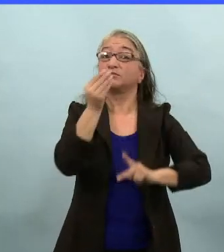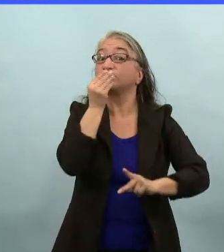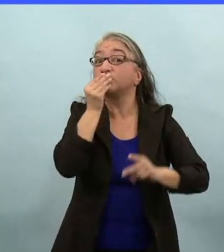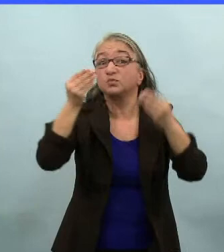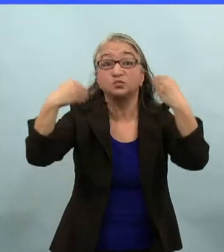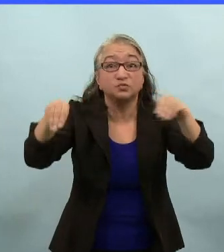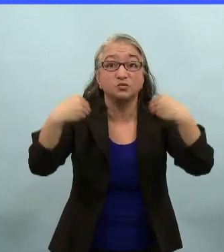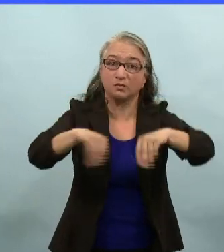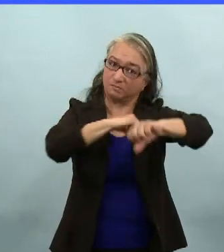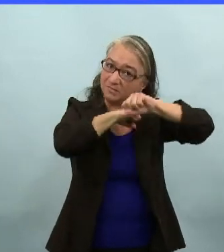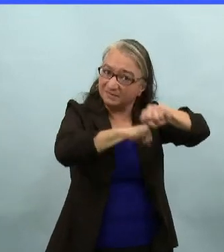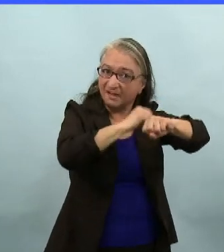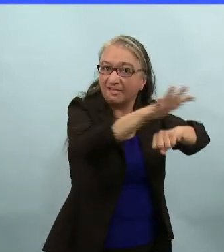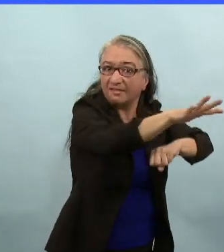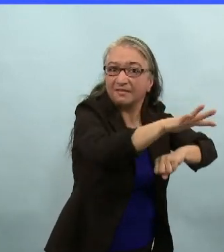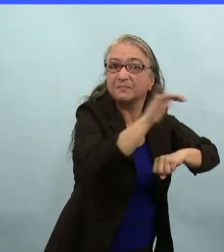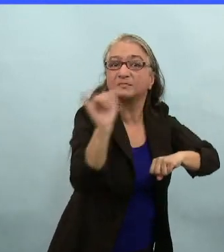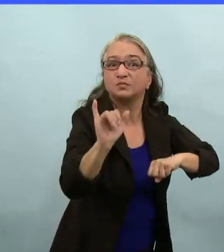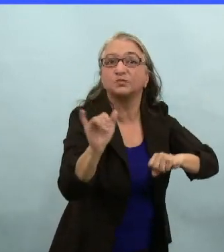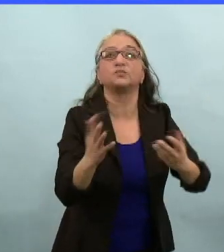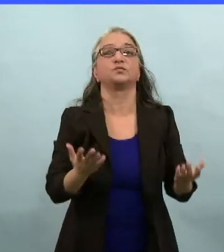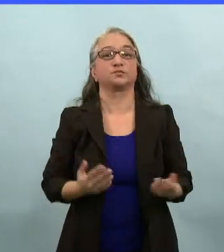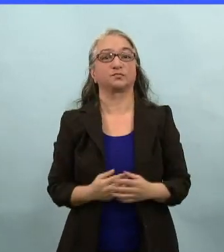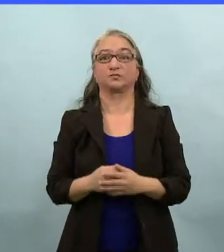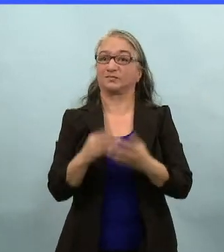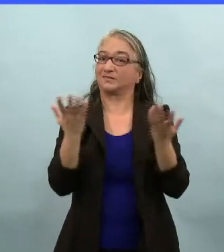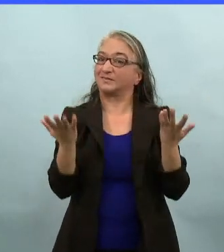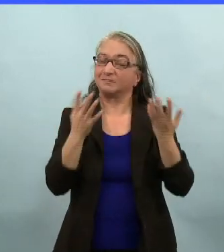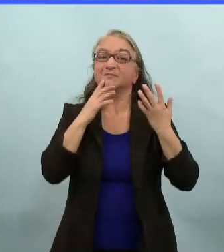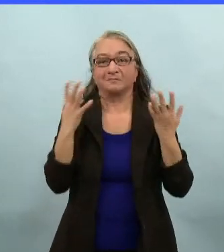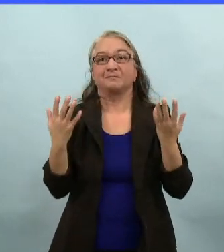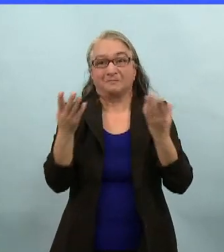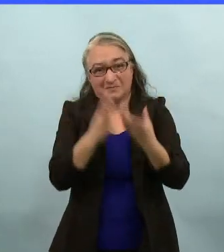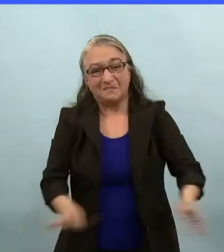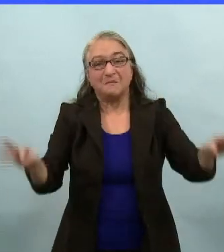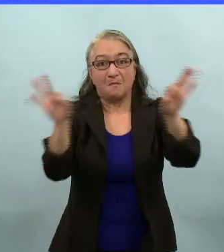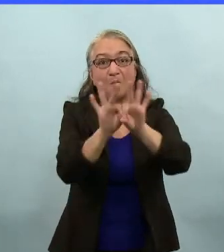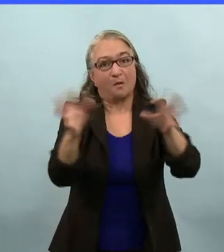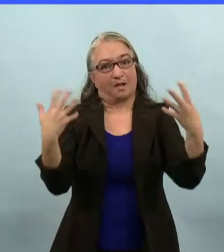and most importantly you're protecting our health care system you're protecting the many front